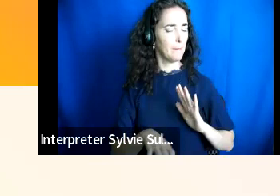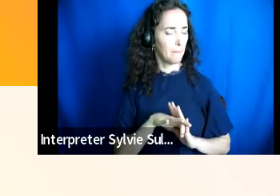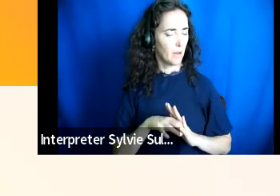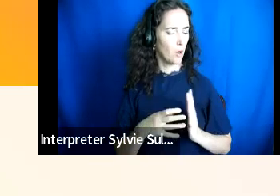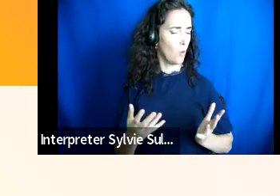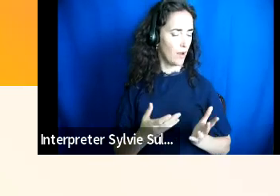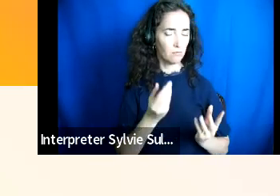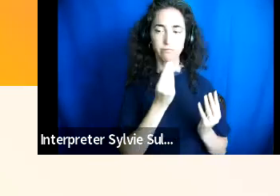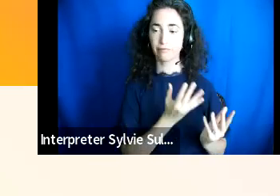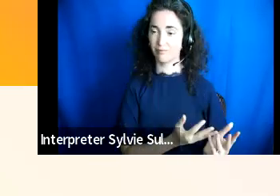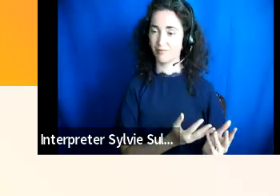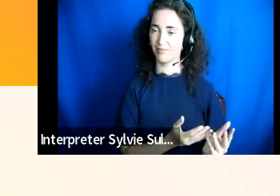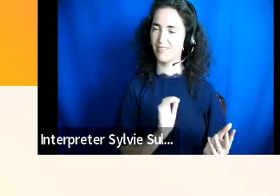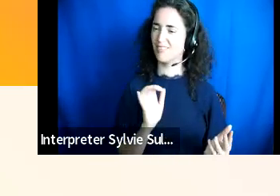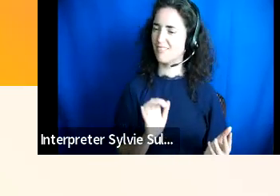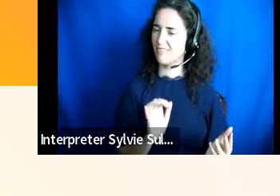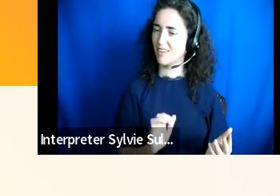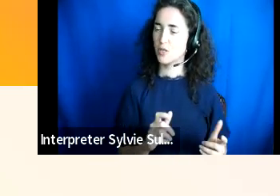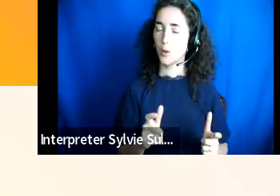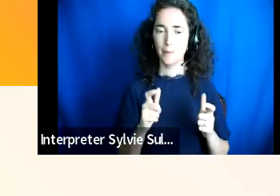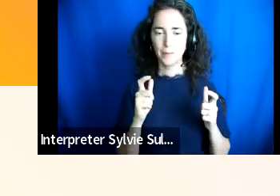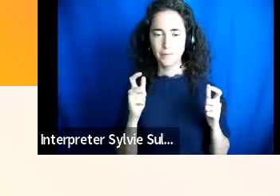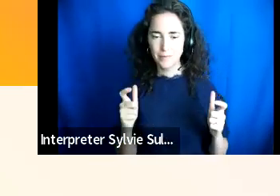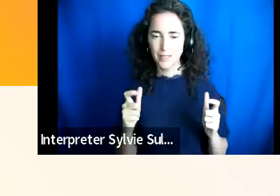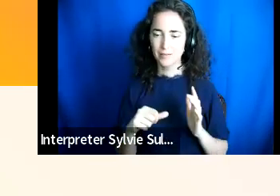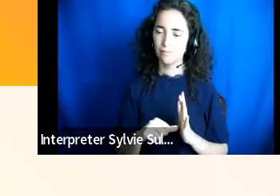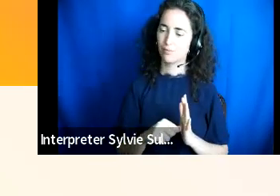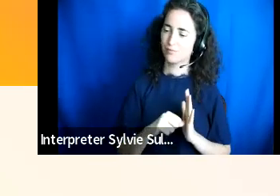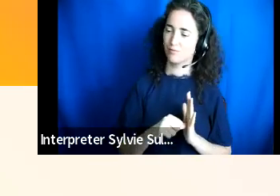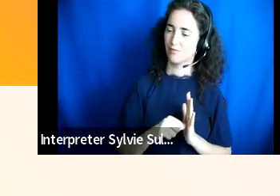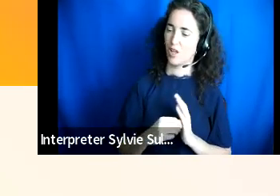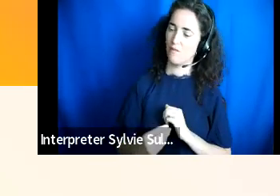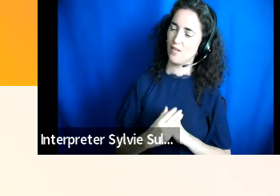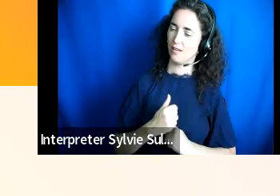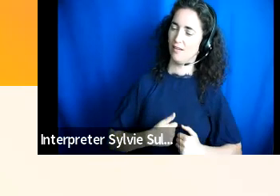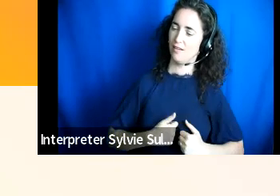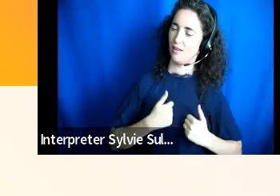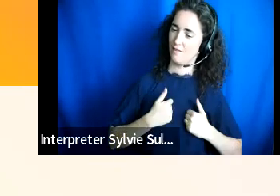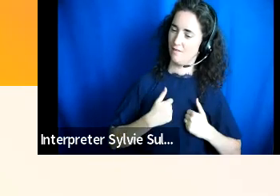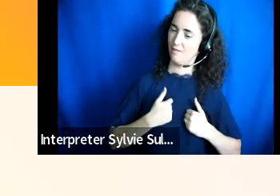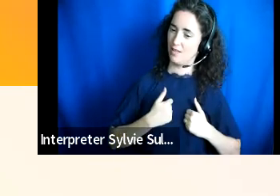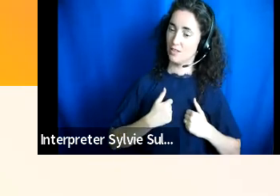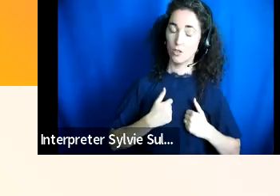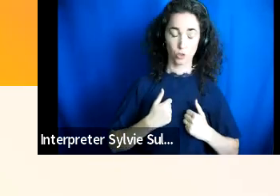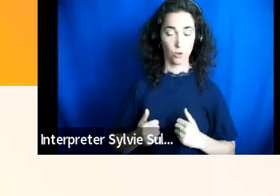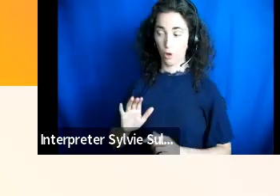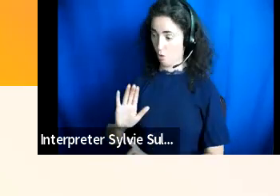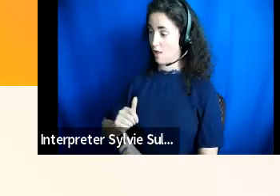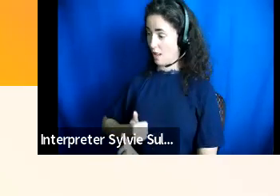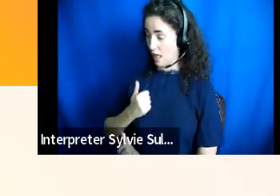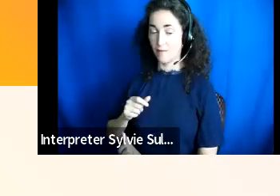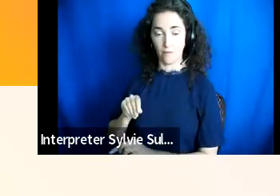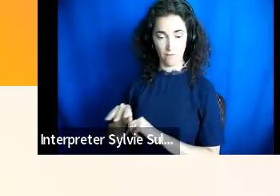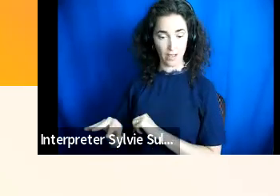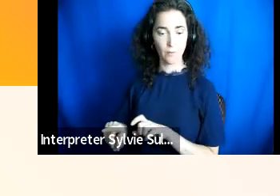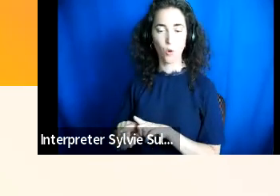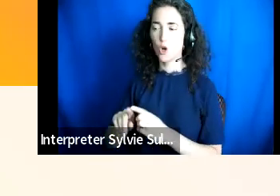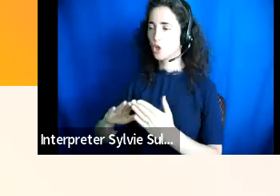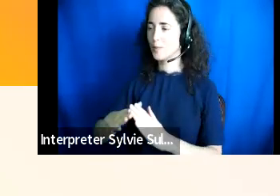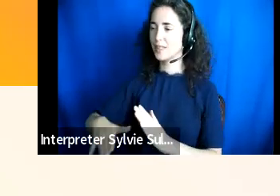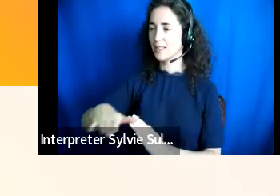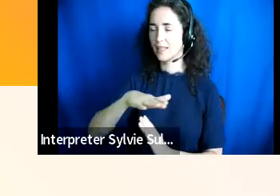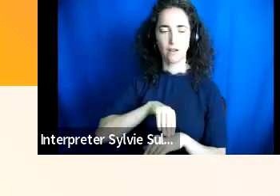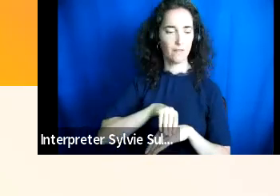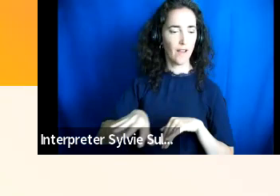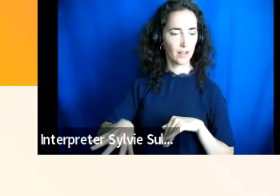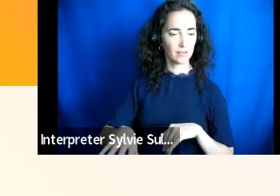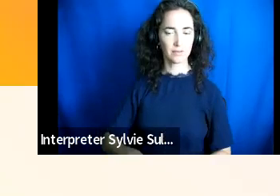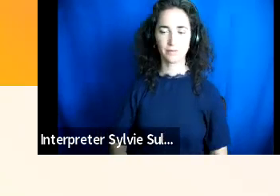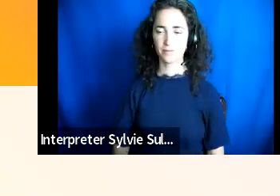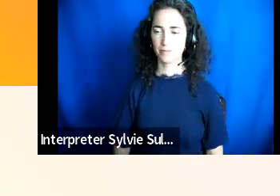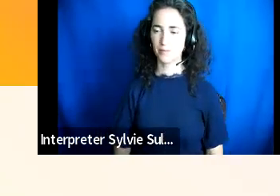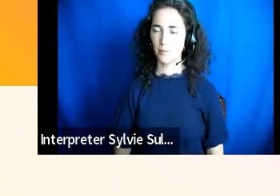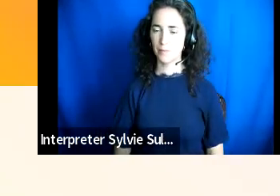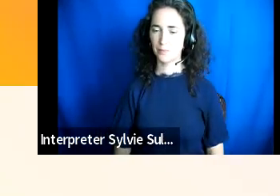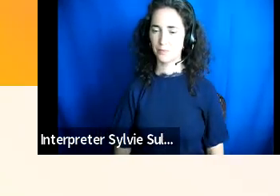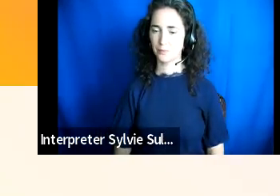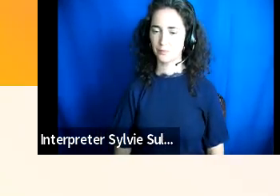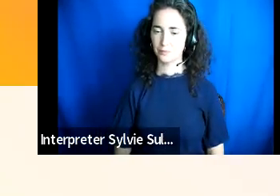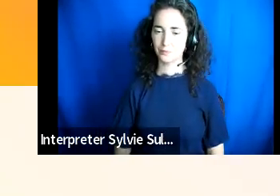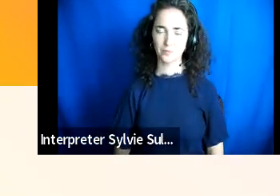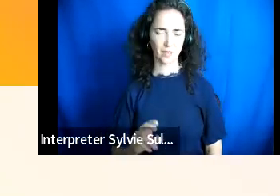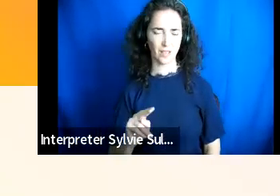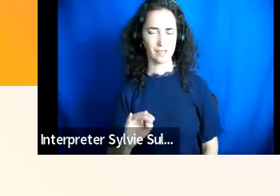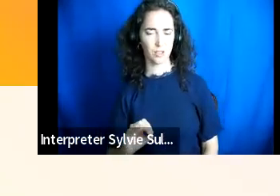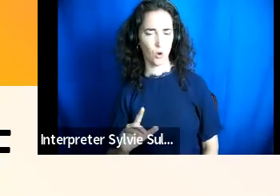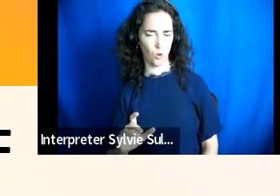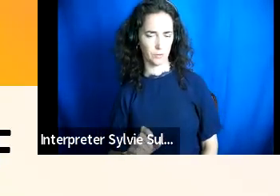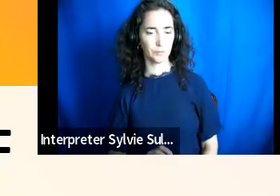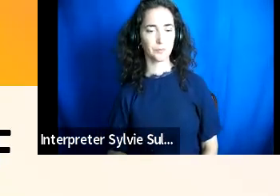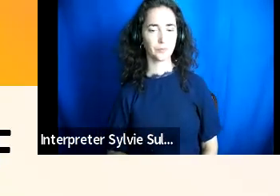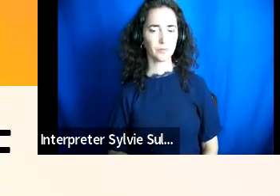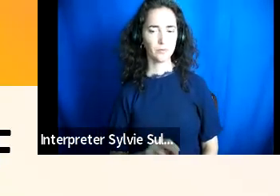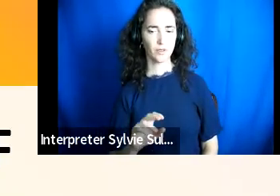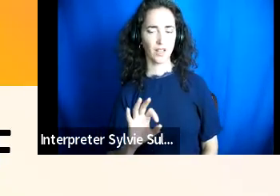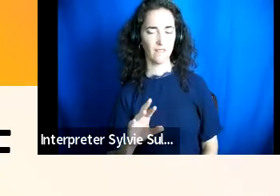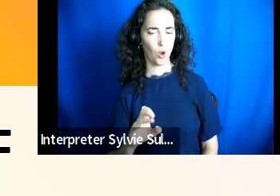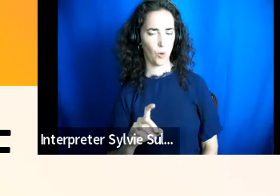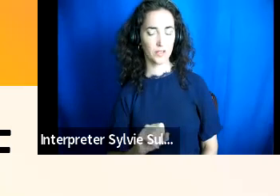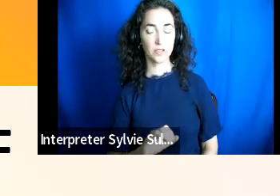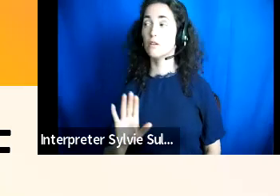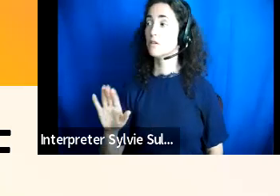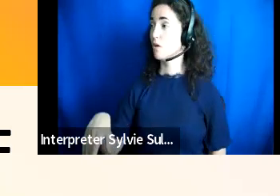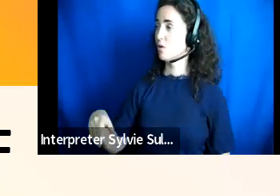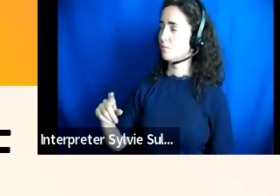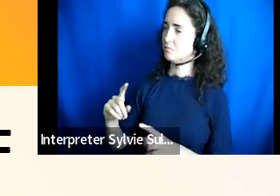So there's this this again. this huge footprint of This program has not only in their individual life, but in their community as well. So let's go back and talk a little bit about we're talking about the topics the different sessions of things that